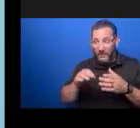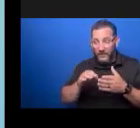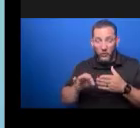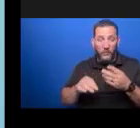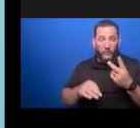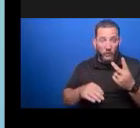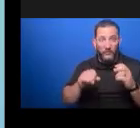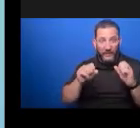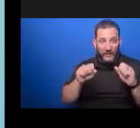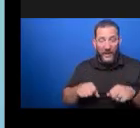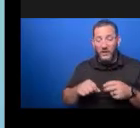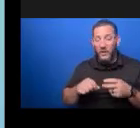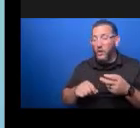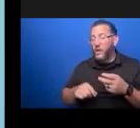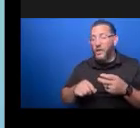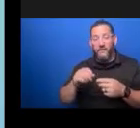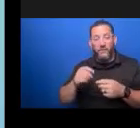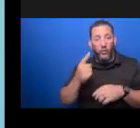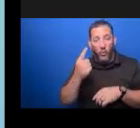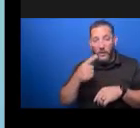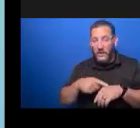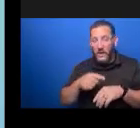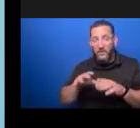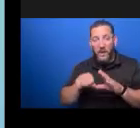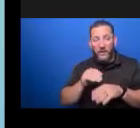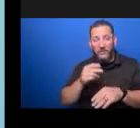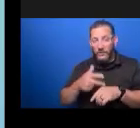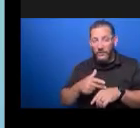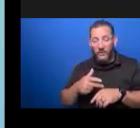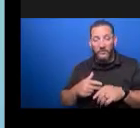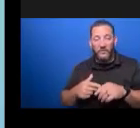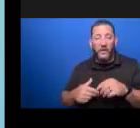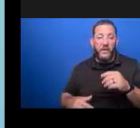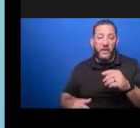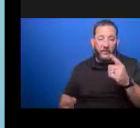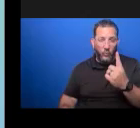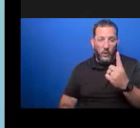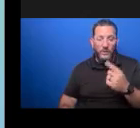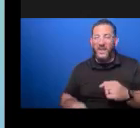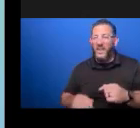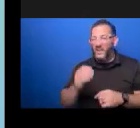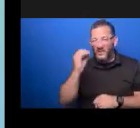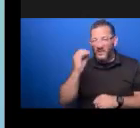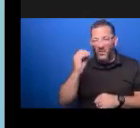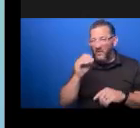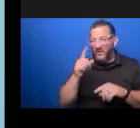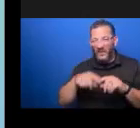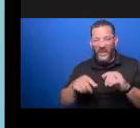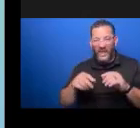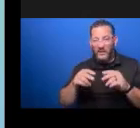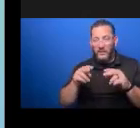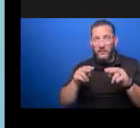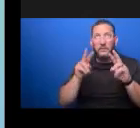of one if they can only do it one out of three, and a score of zero if they're unable to trap horizontally or vertically. And